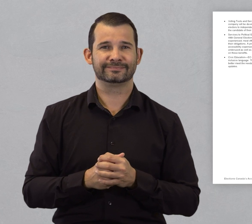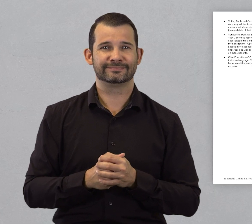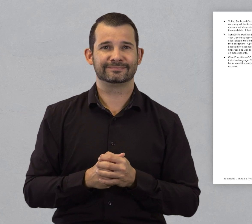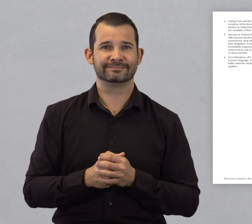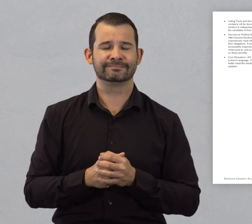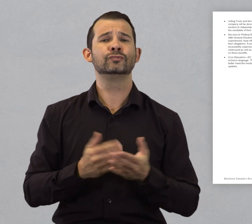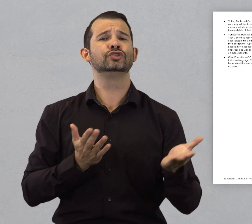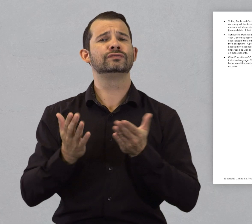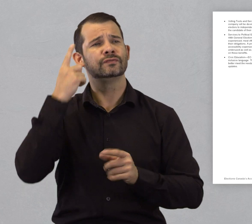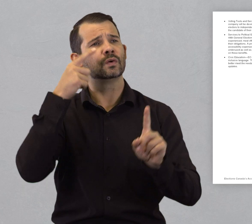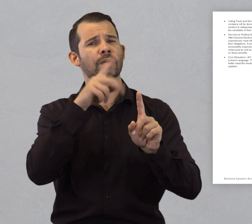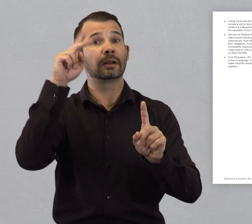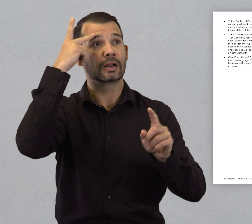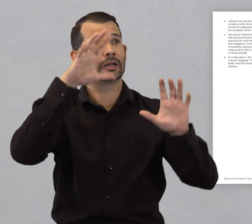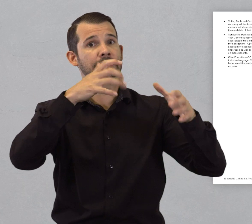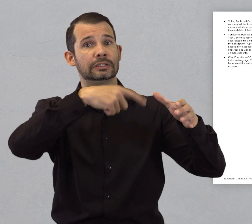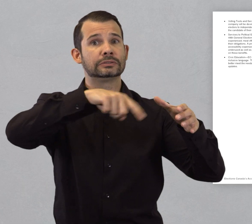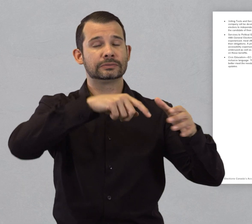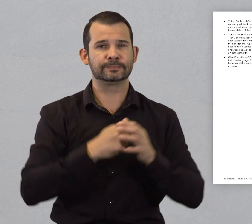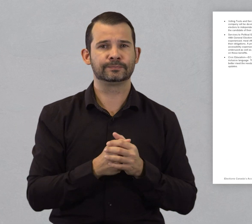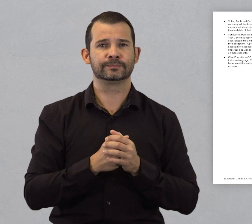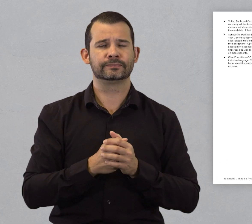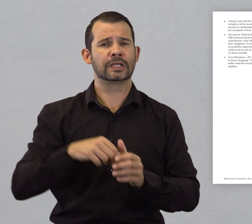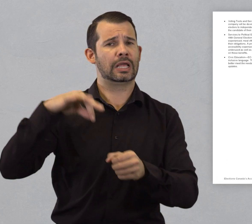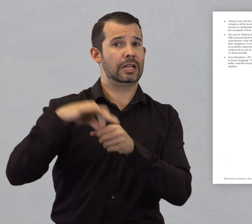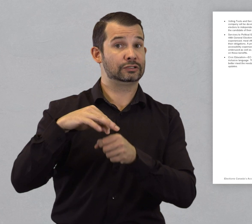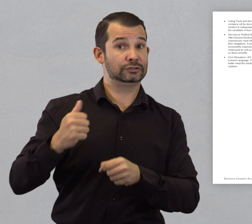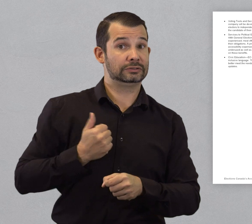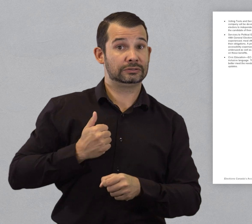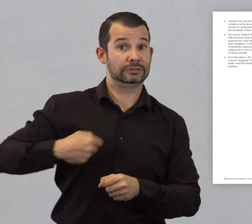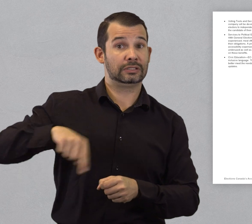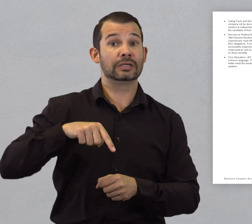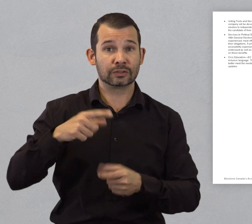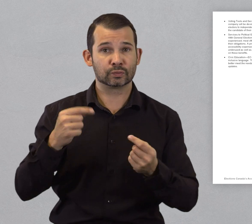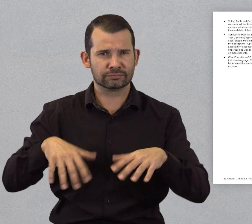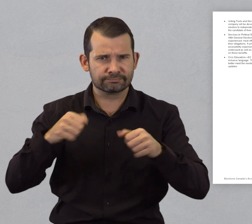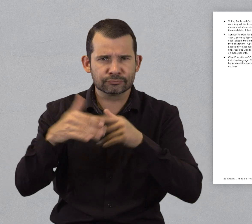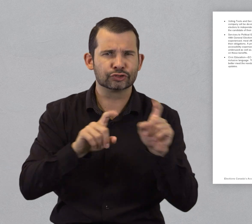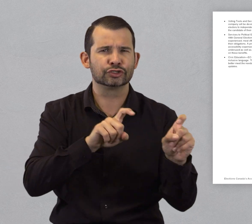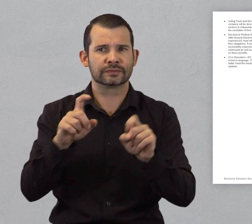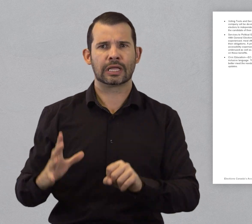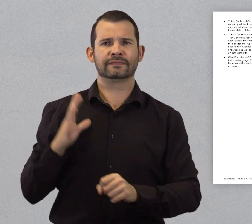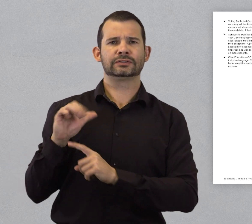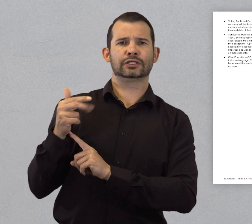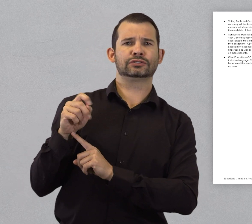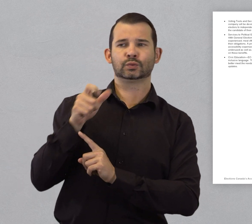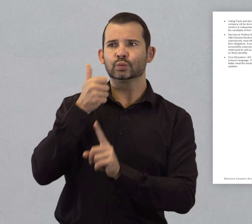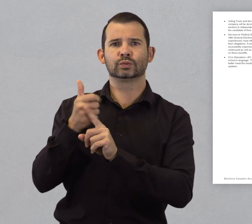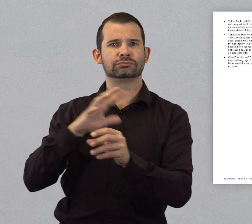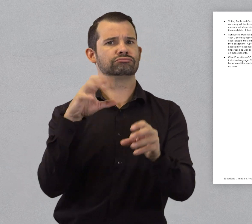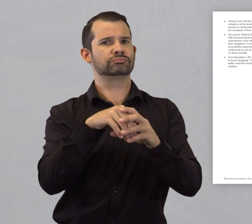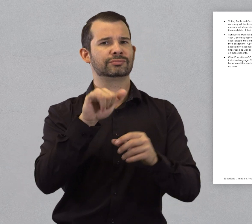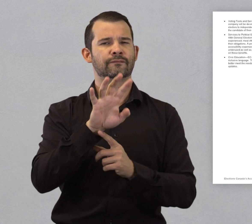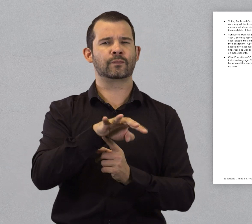• Services to Political Entities—EC conducted a survey of official agents who had participated